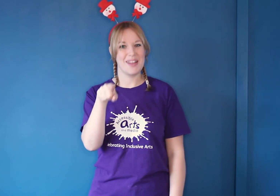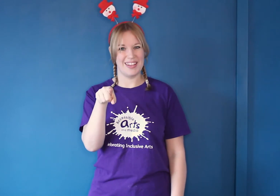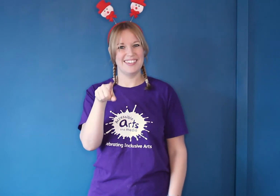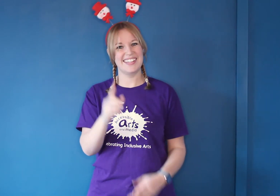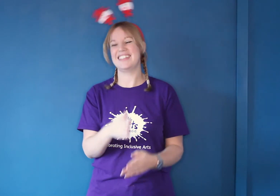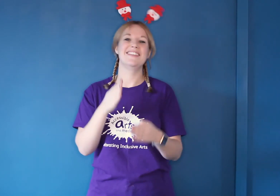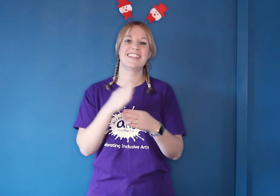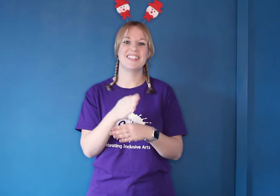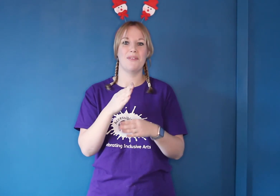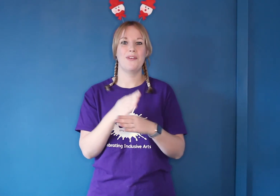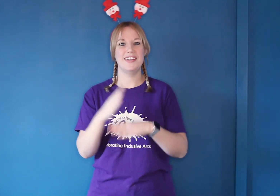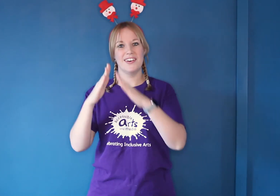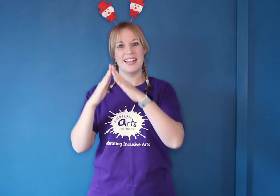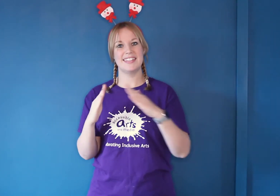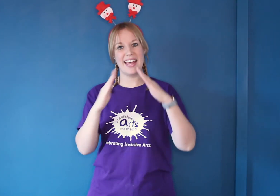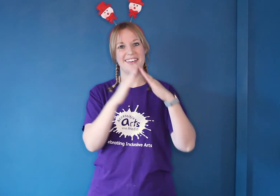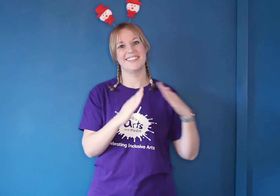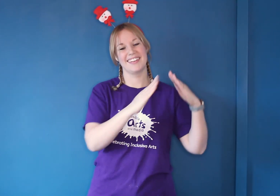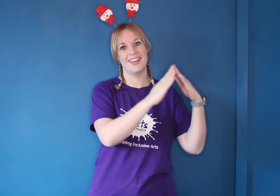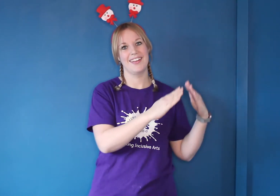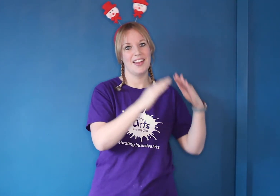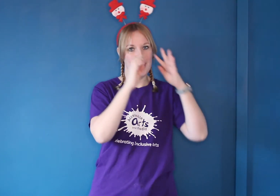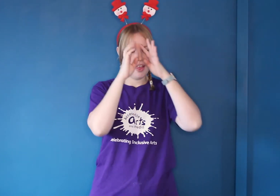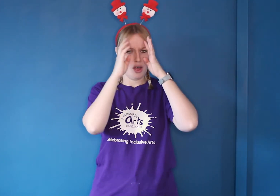But you can do the job when you’re in town.